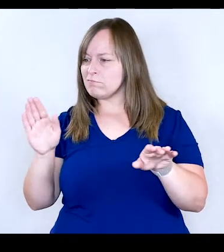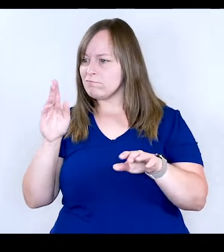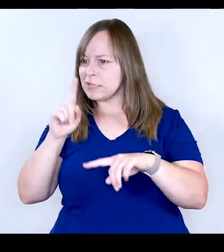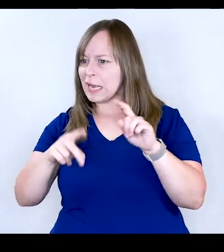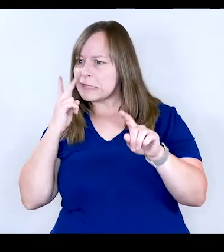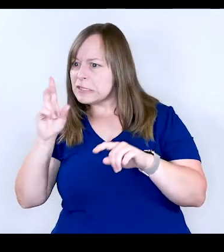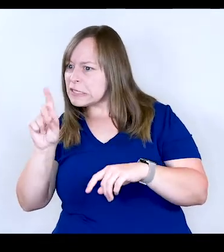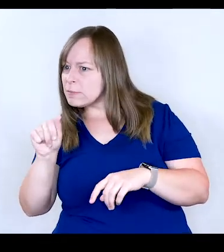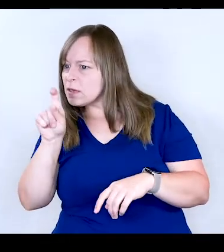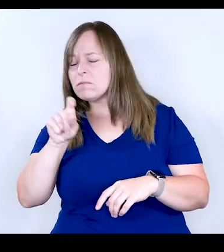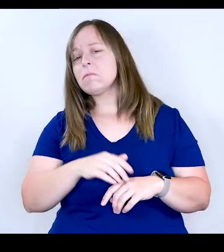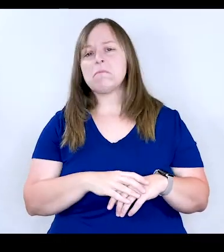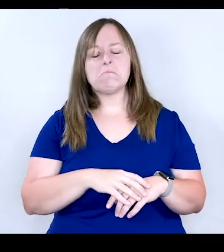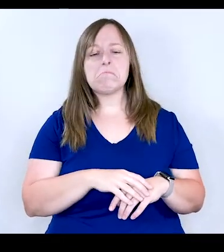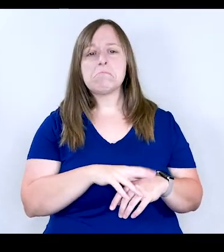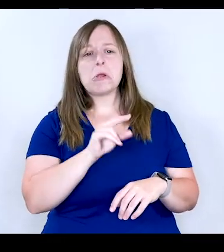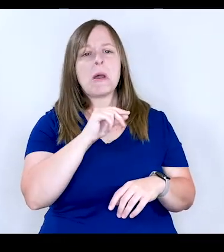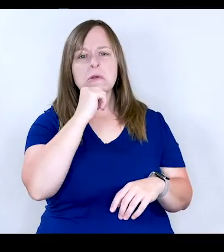M: No, no. Certainly they're-- they are more aware